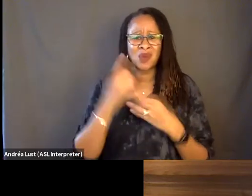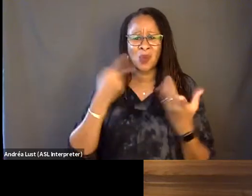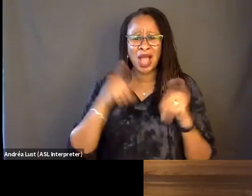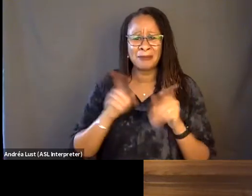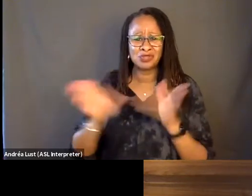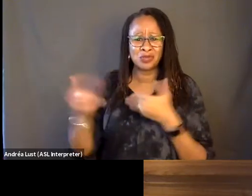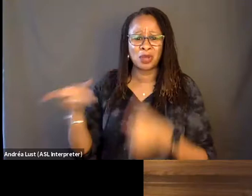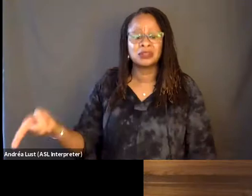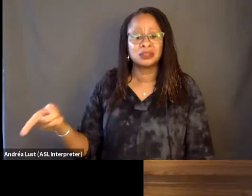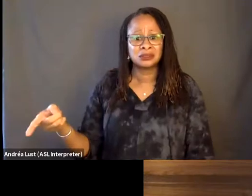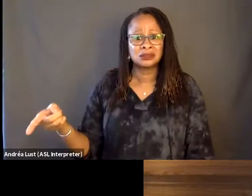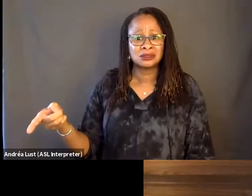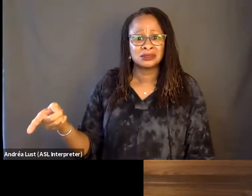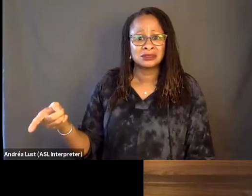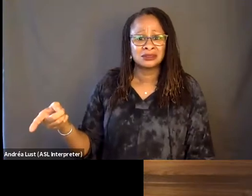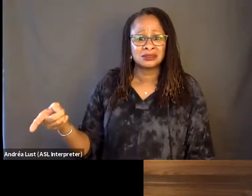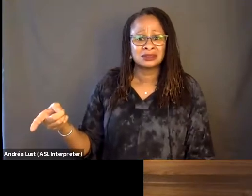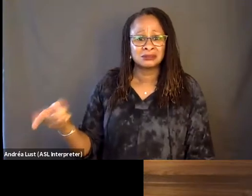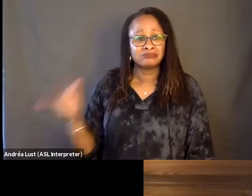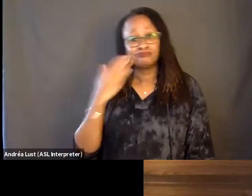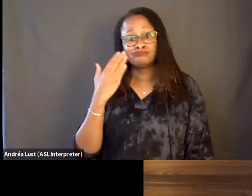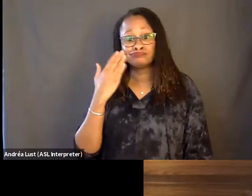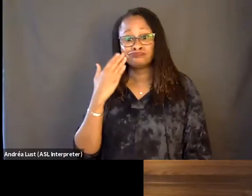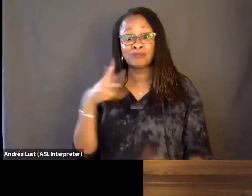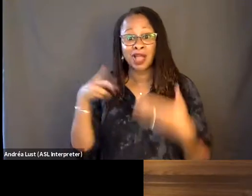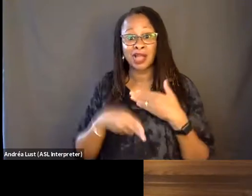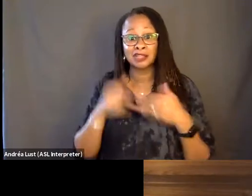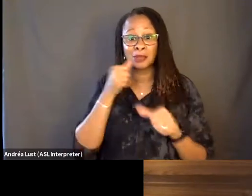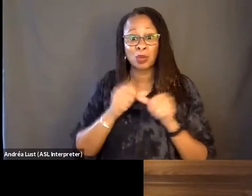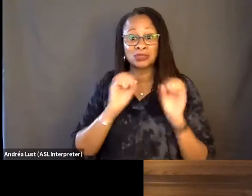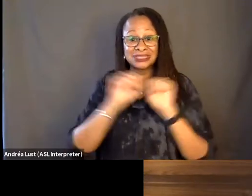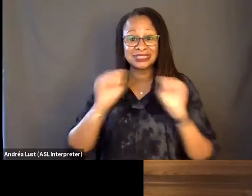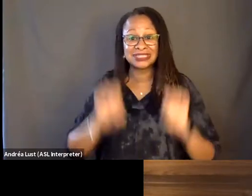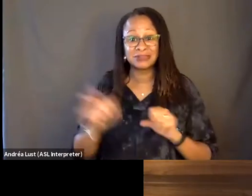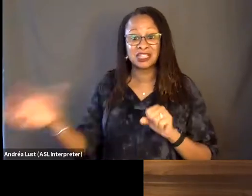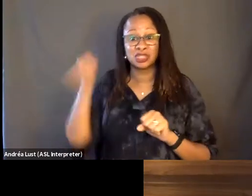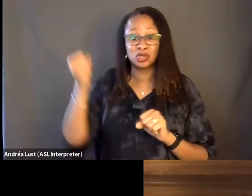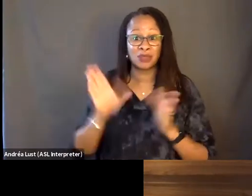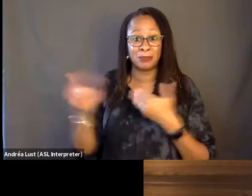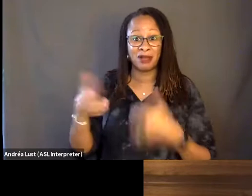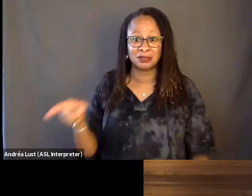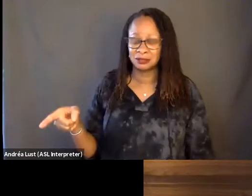And they go, oh, uh. Cuts in the postal system. They took the mailbox.